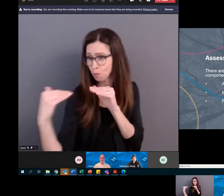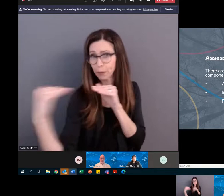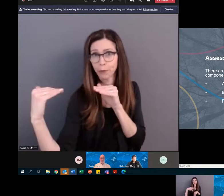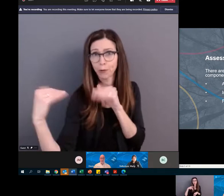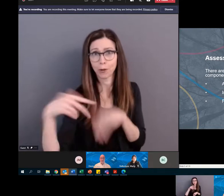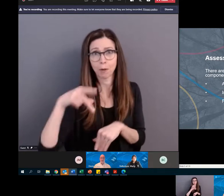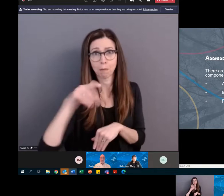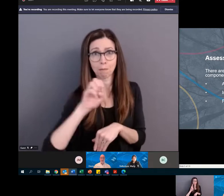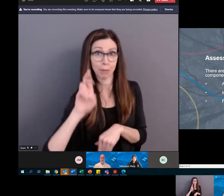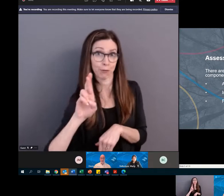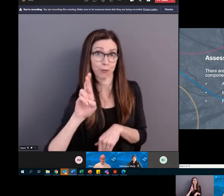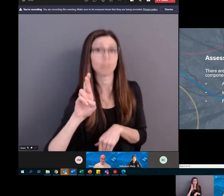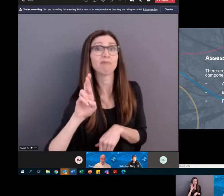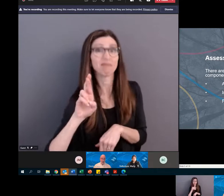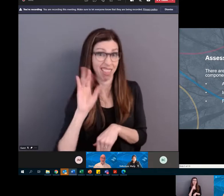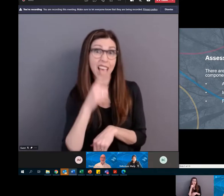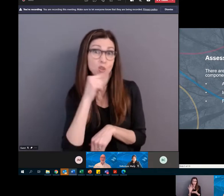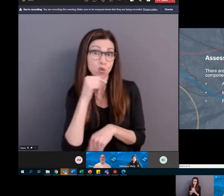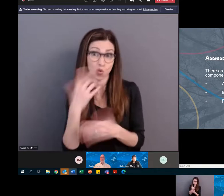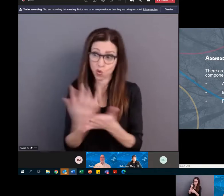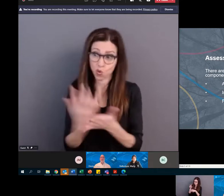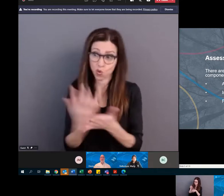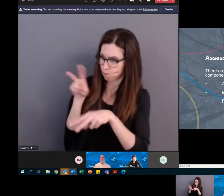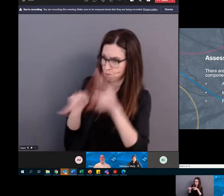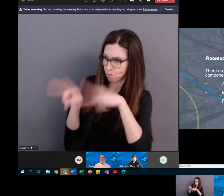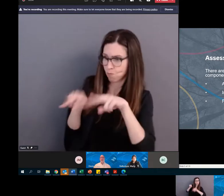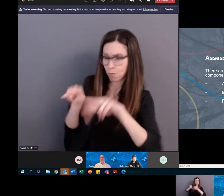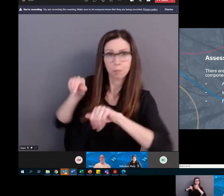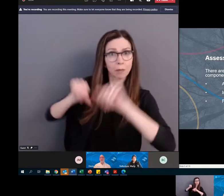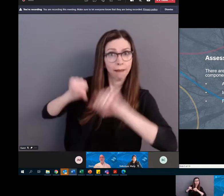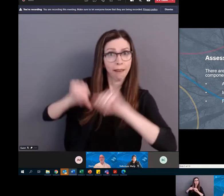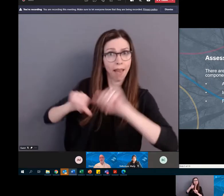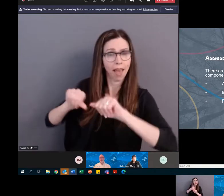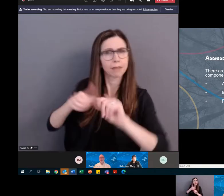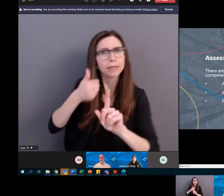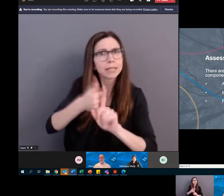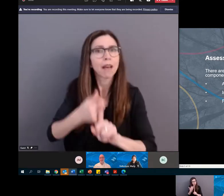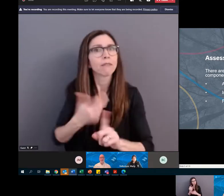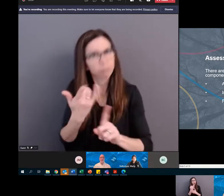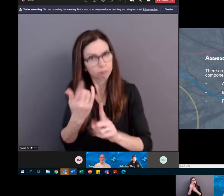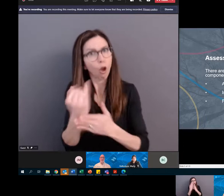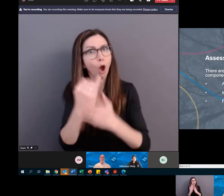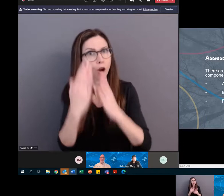peer assessors – artists from across Canada with